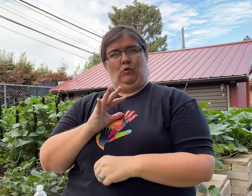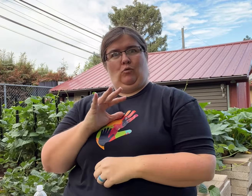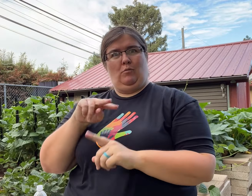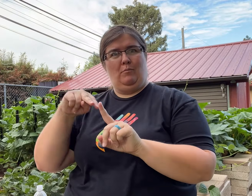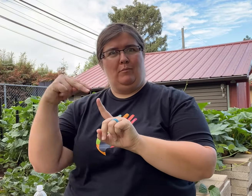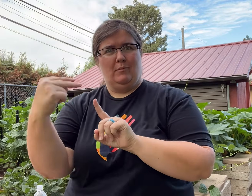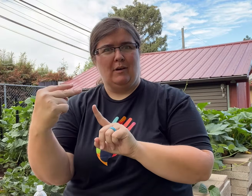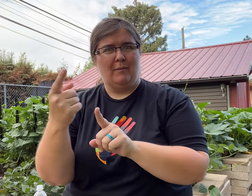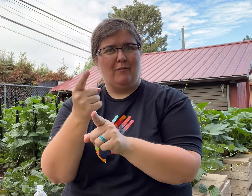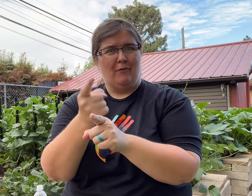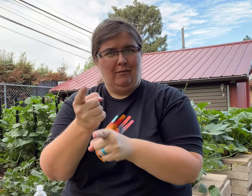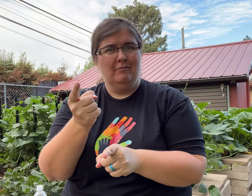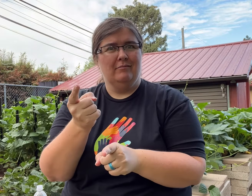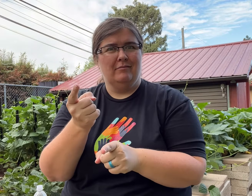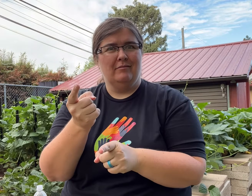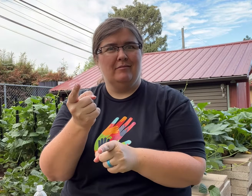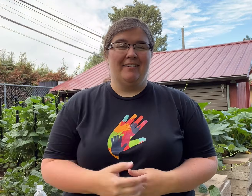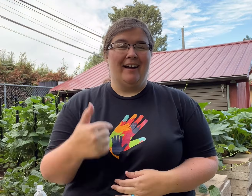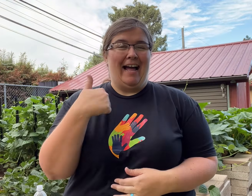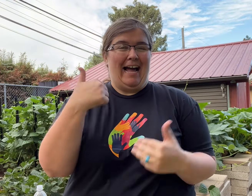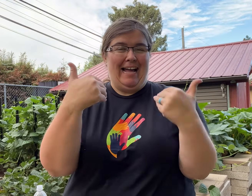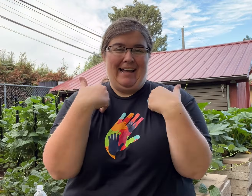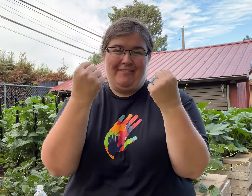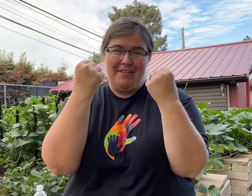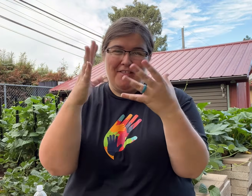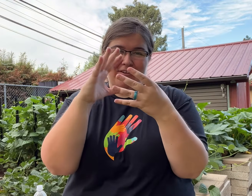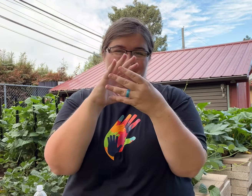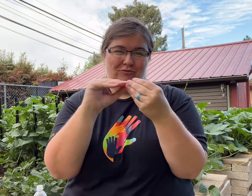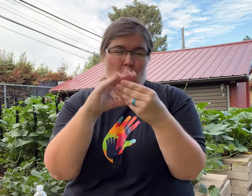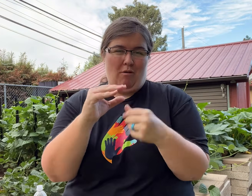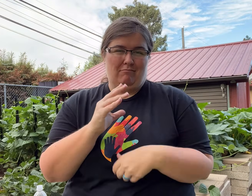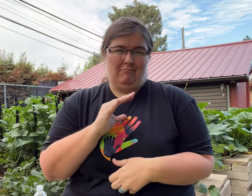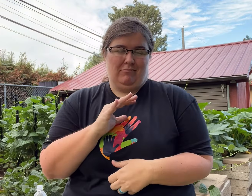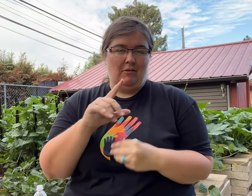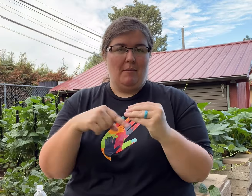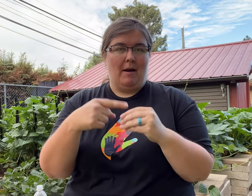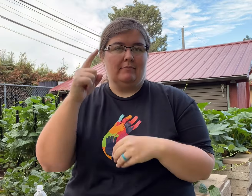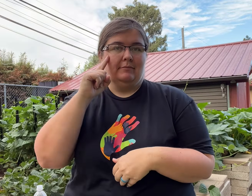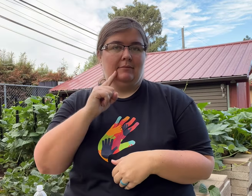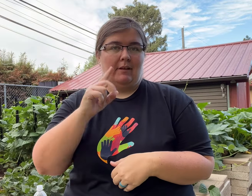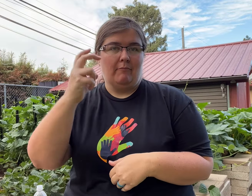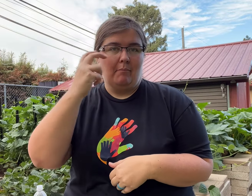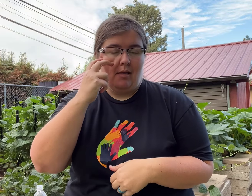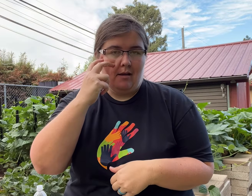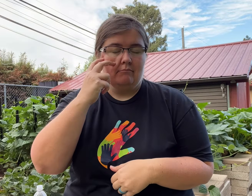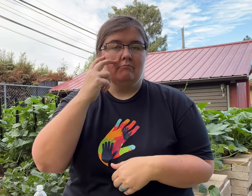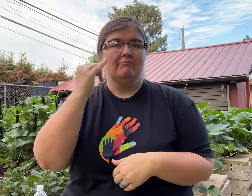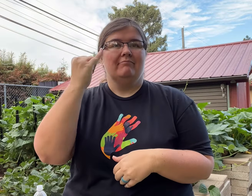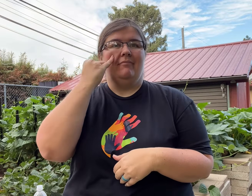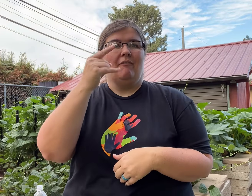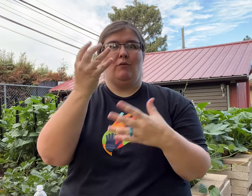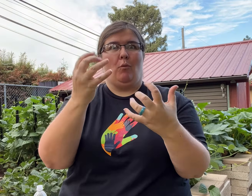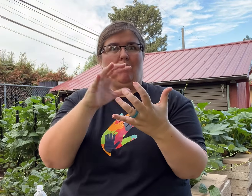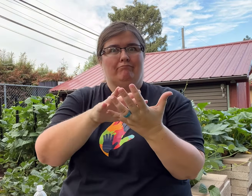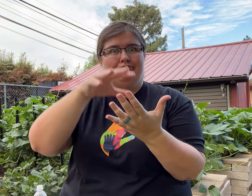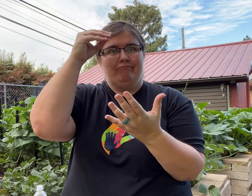but it's a huge paradigm shift right? I have a lot of REALLY cool stories about DeafBlind. So